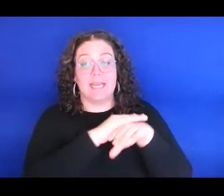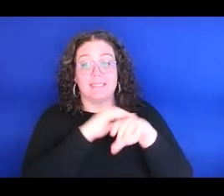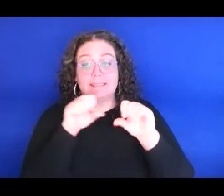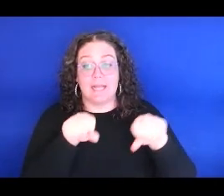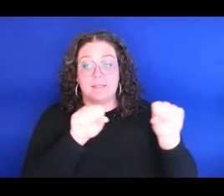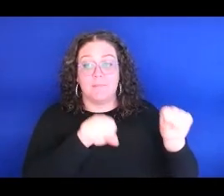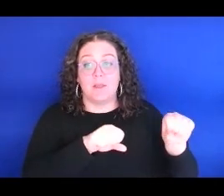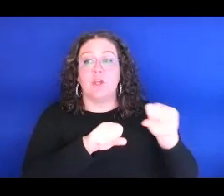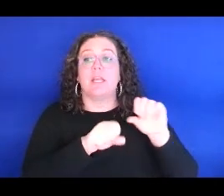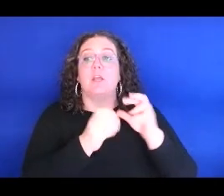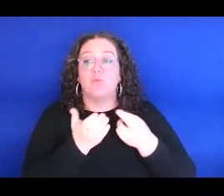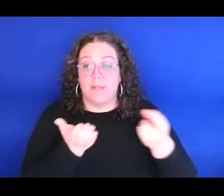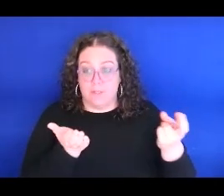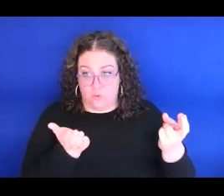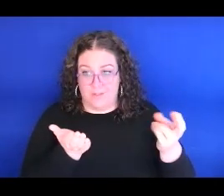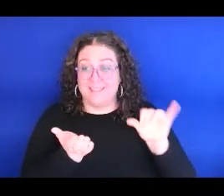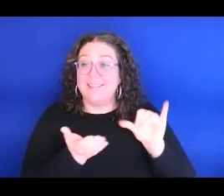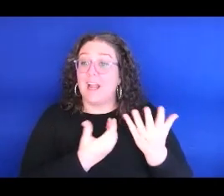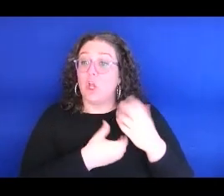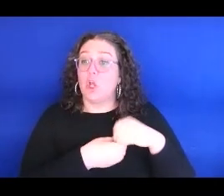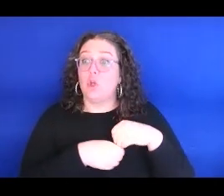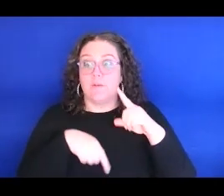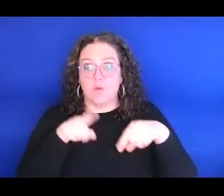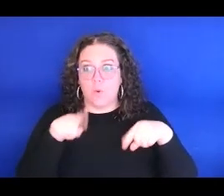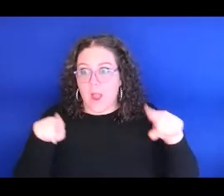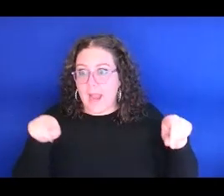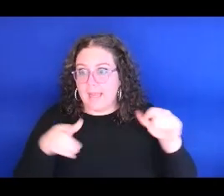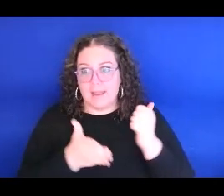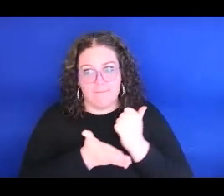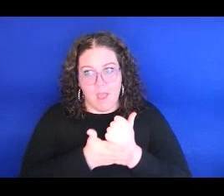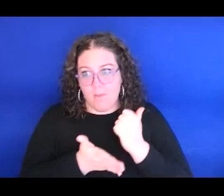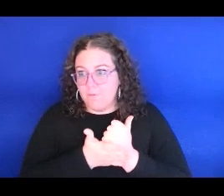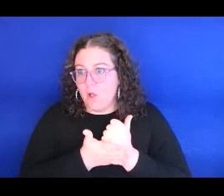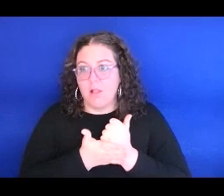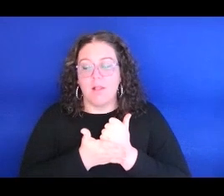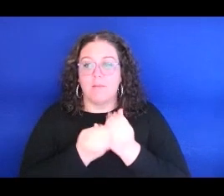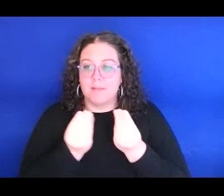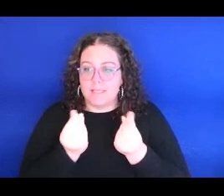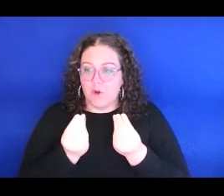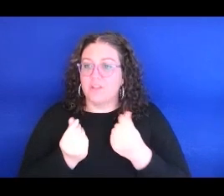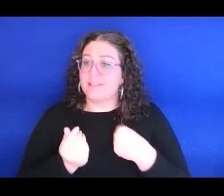a variety of helpful materials we mentioned earlier such as remediation guides for PDFs